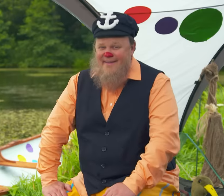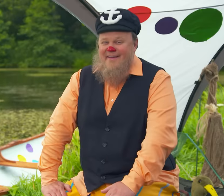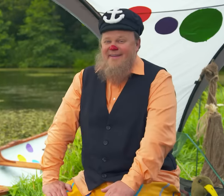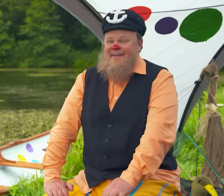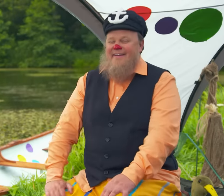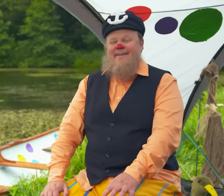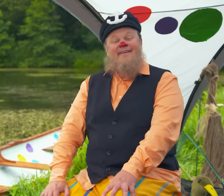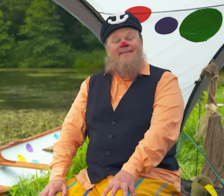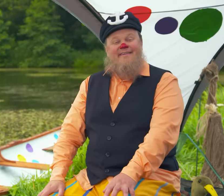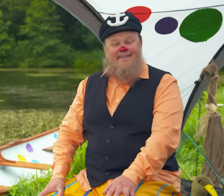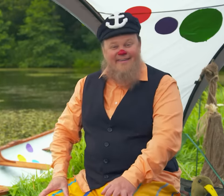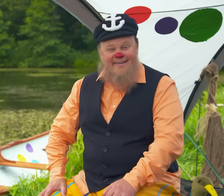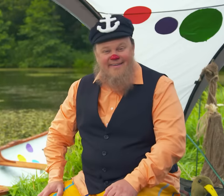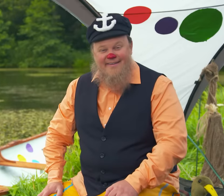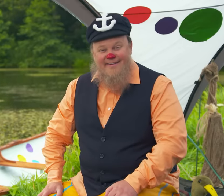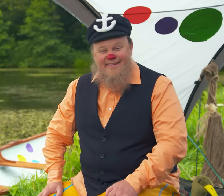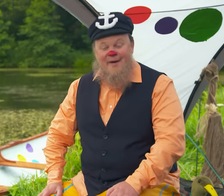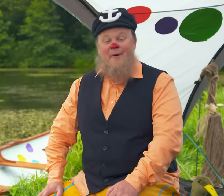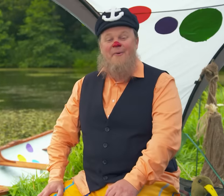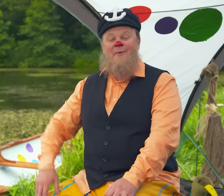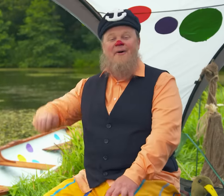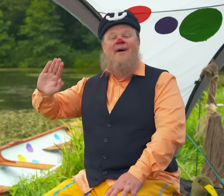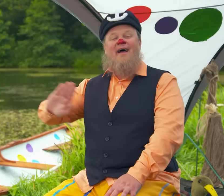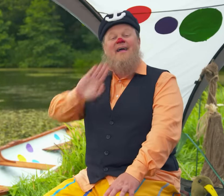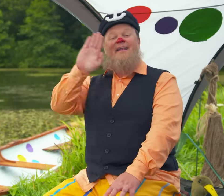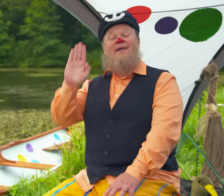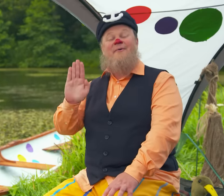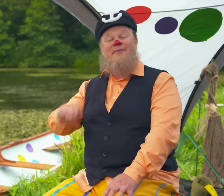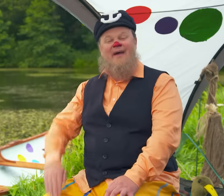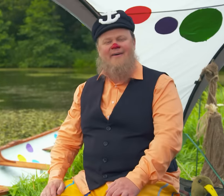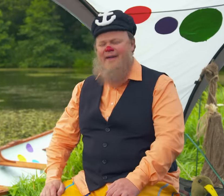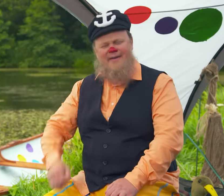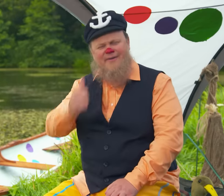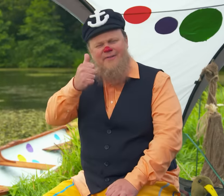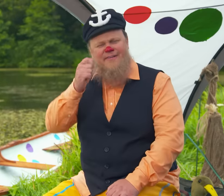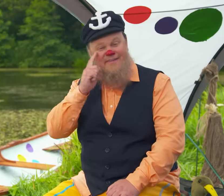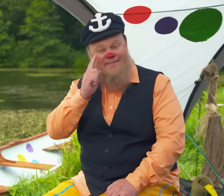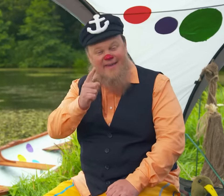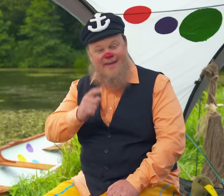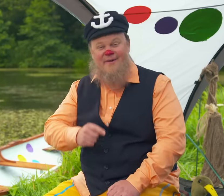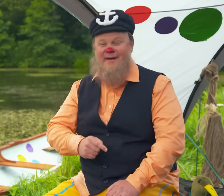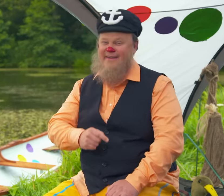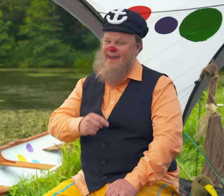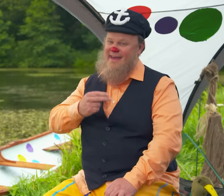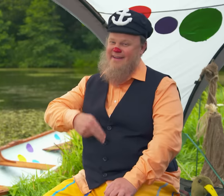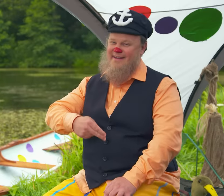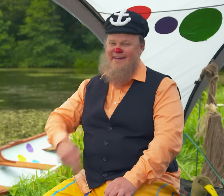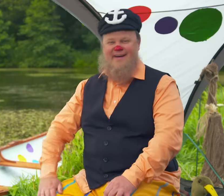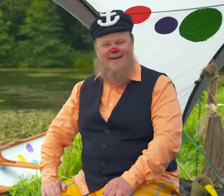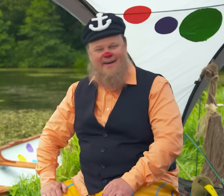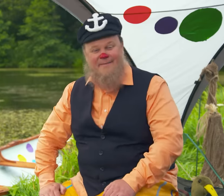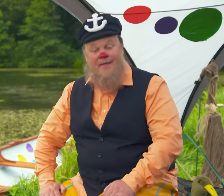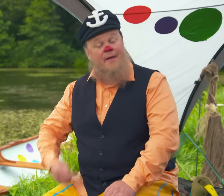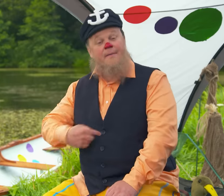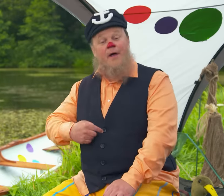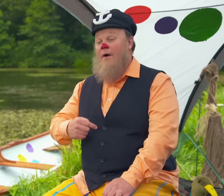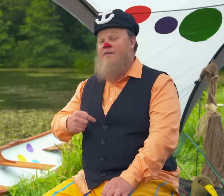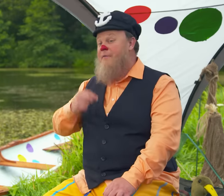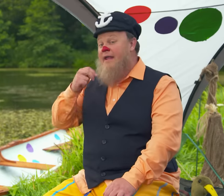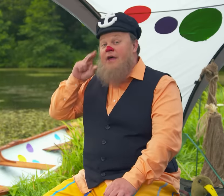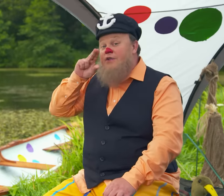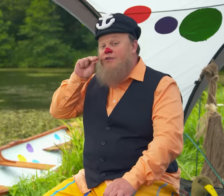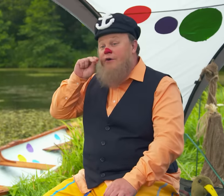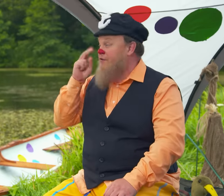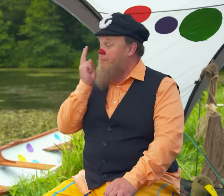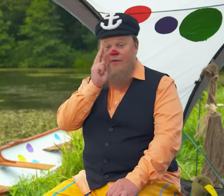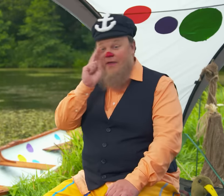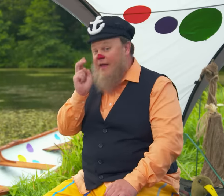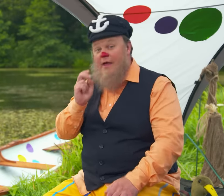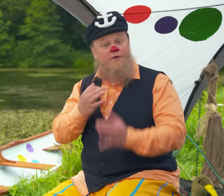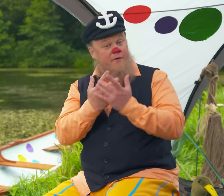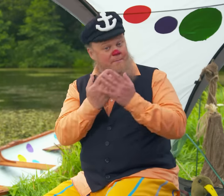oh hello fisherman tumble oh hello there it's good to see you again i've been duck spotting for